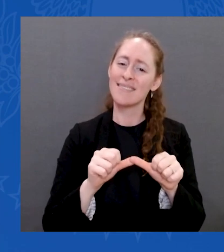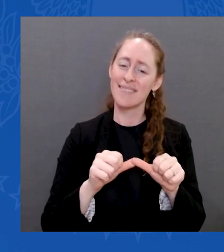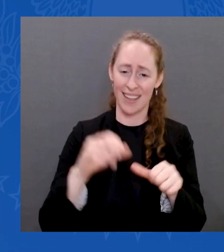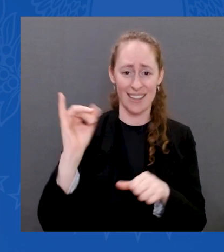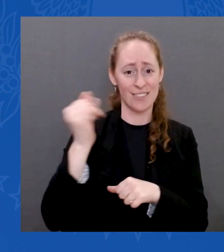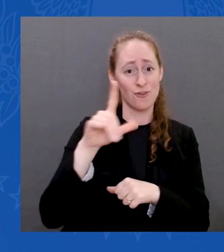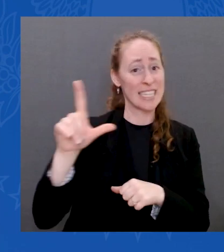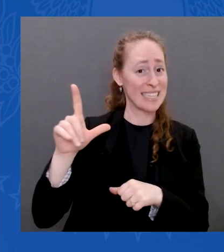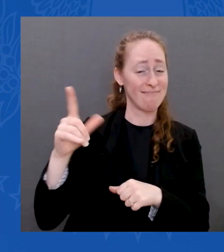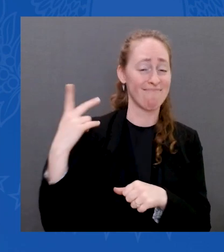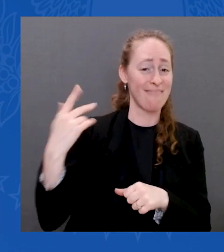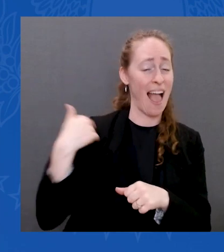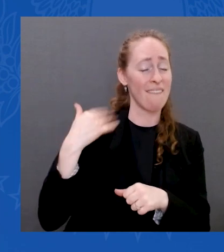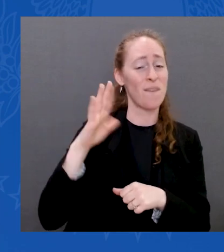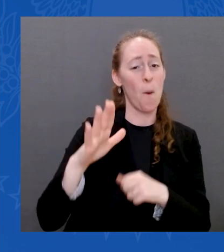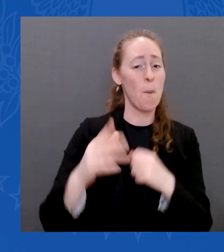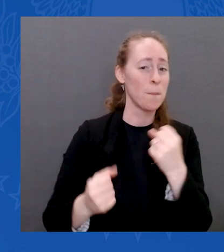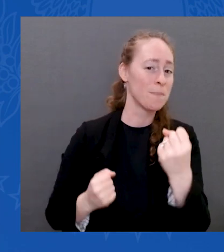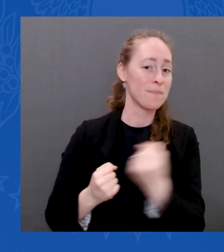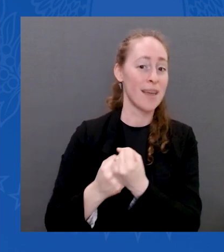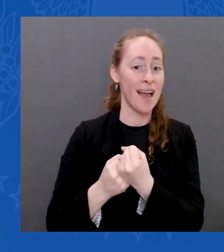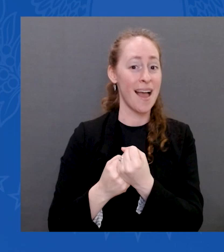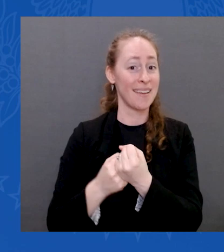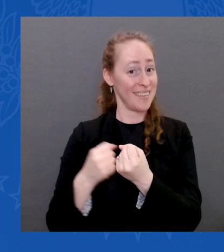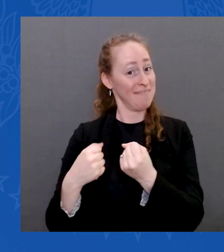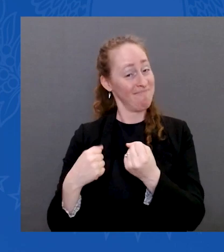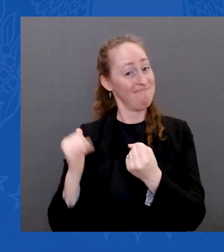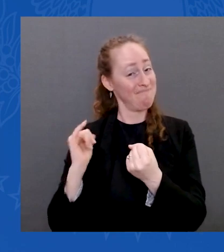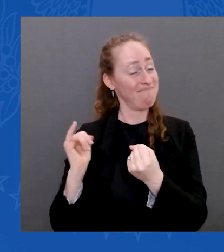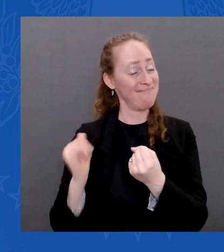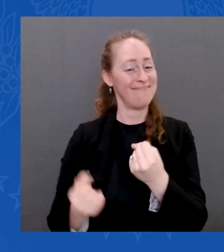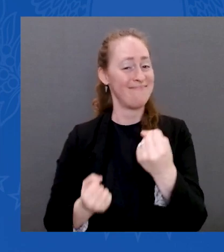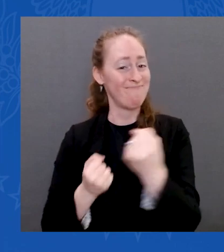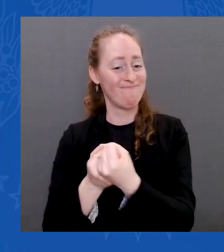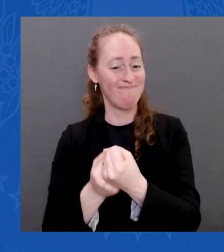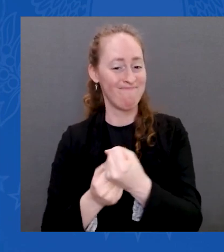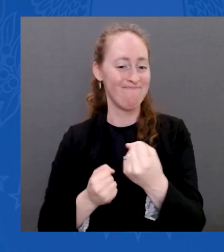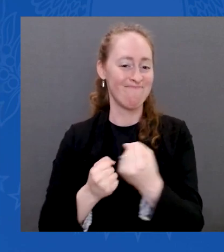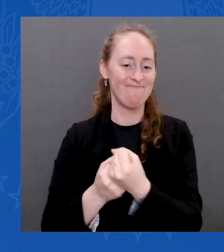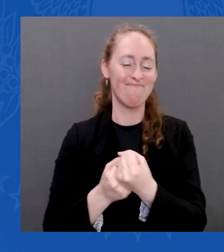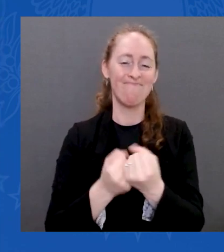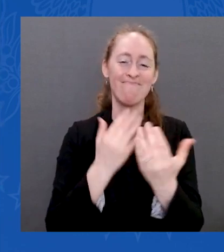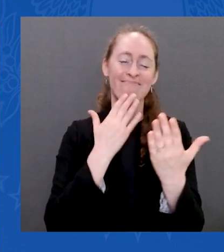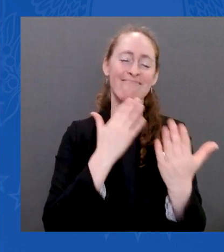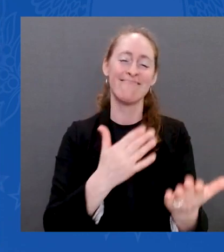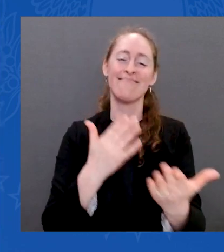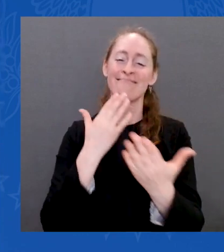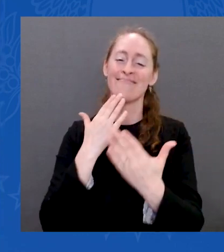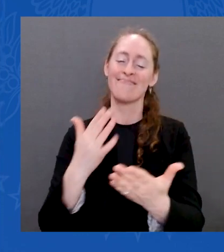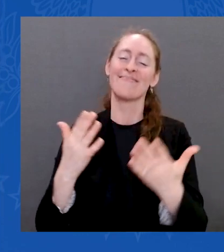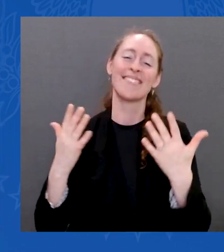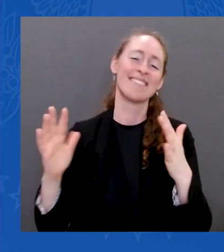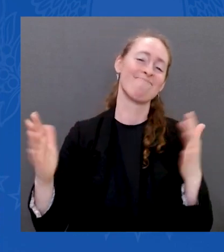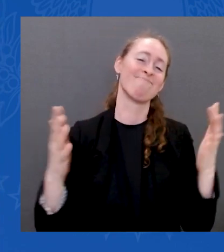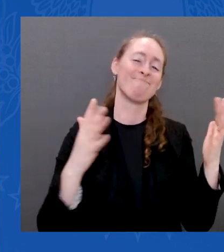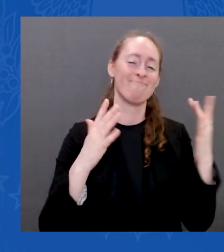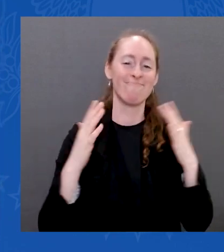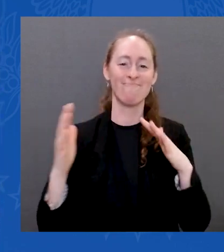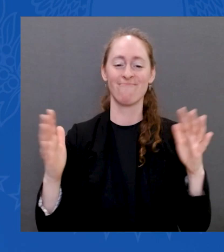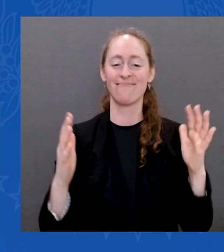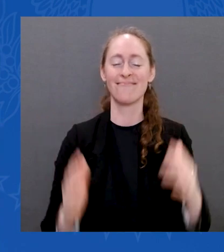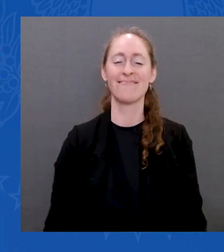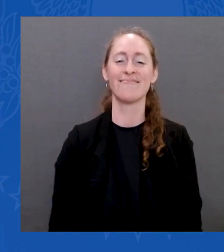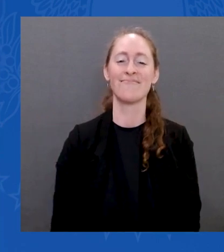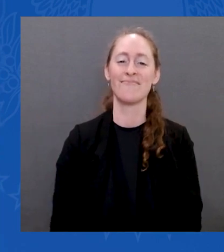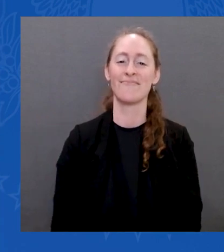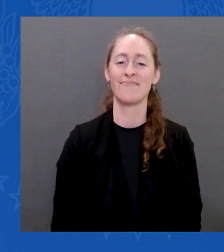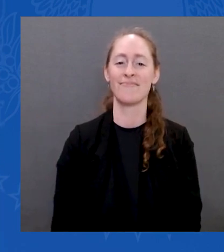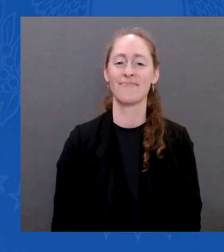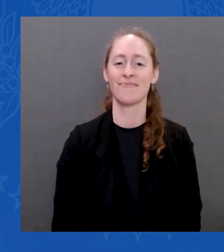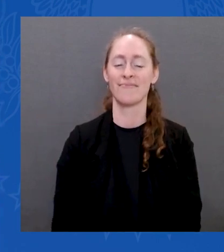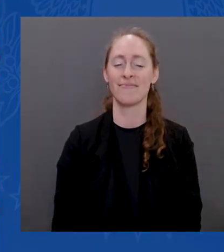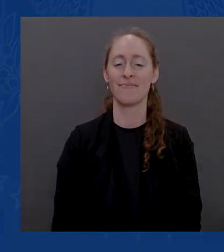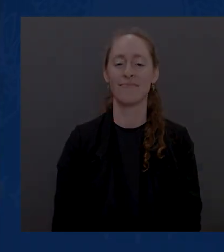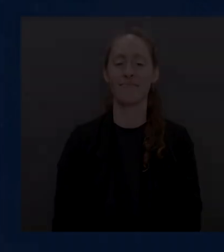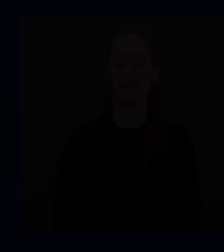Thank you very much.